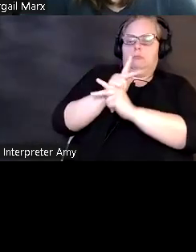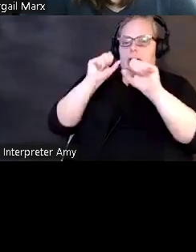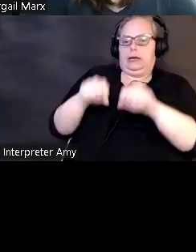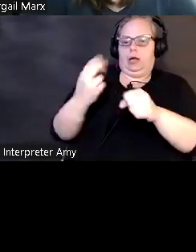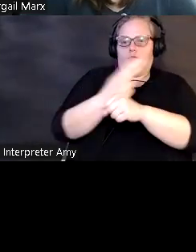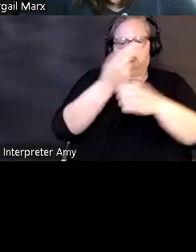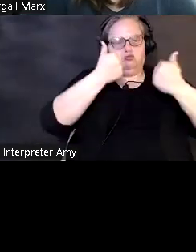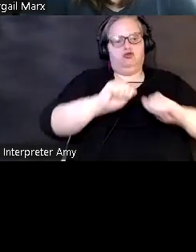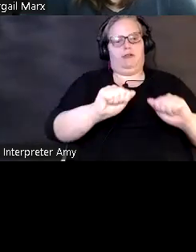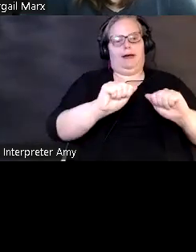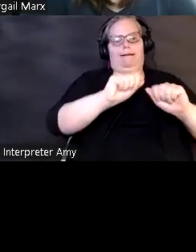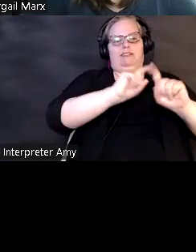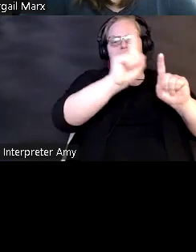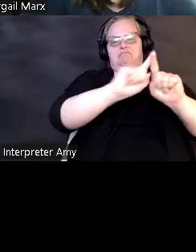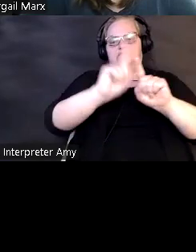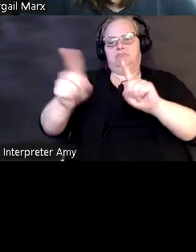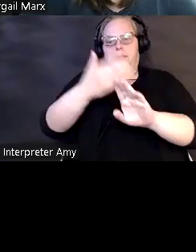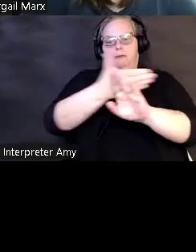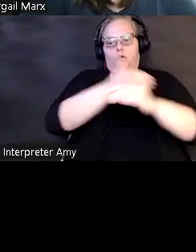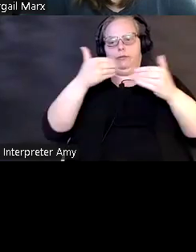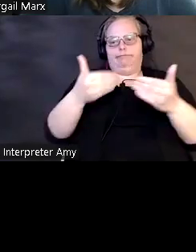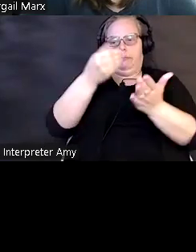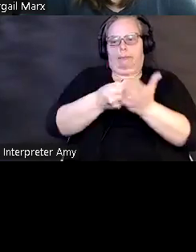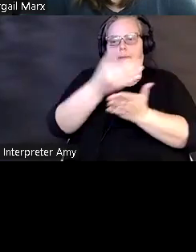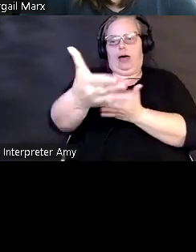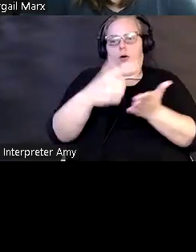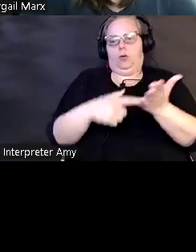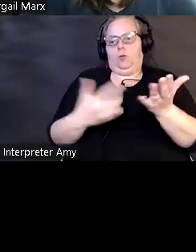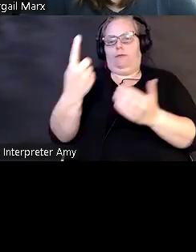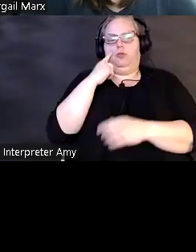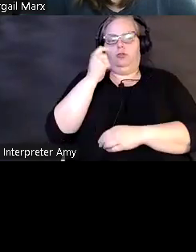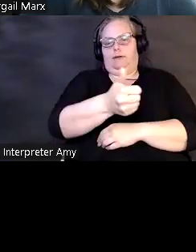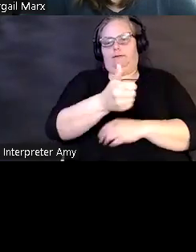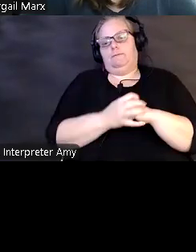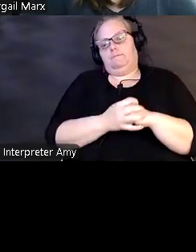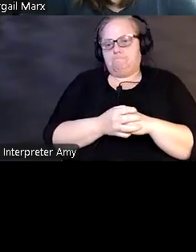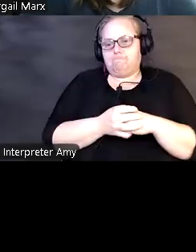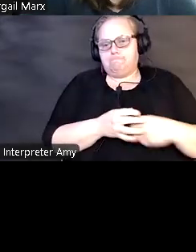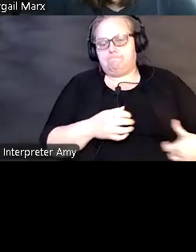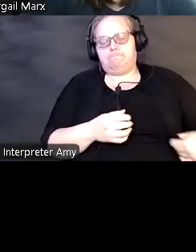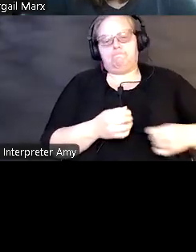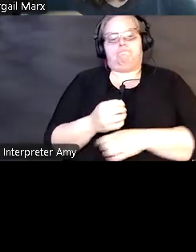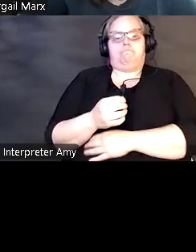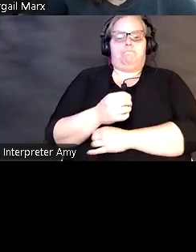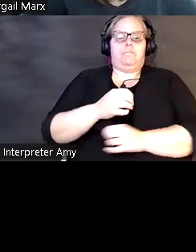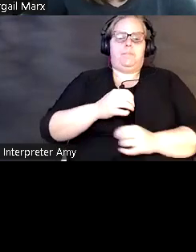of these before somebody might go out and purchase it on their own if they so choose.